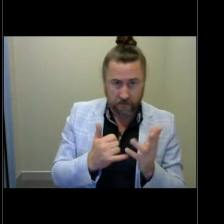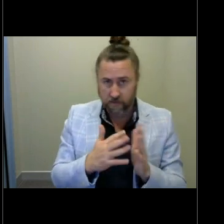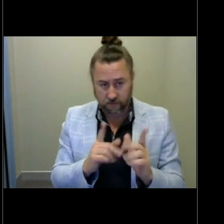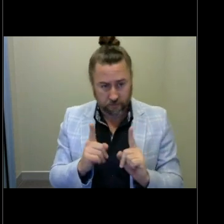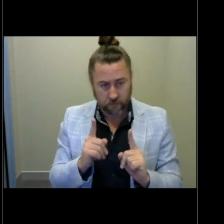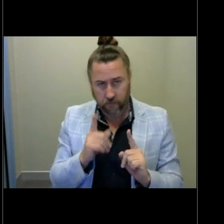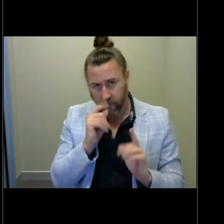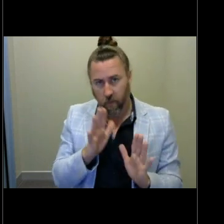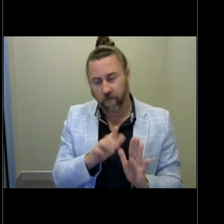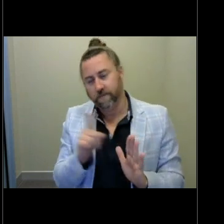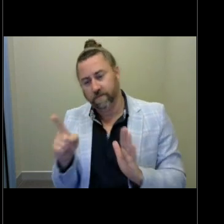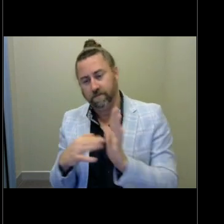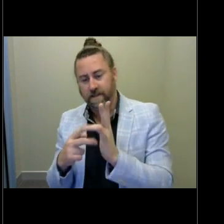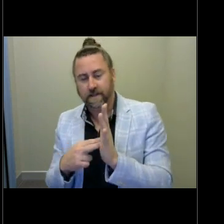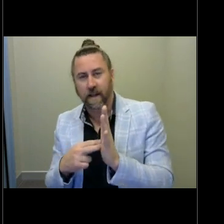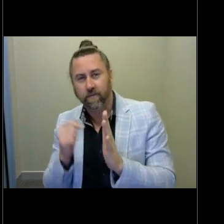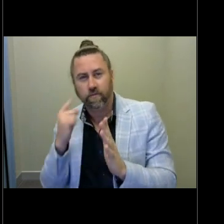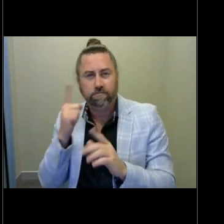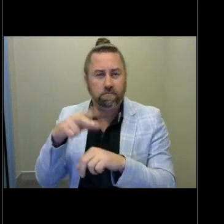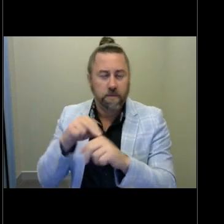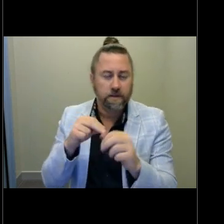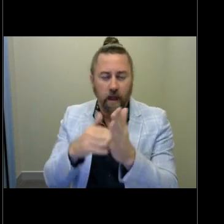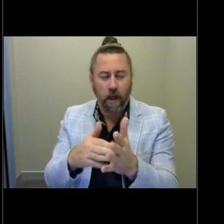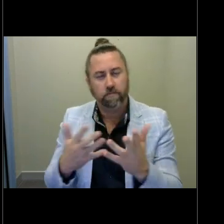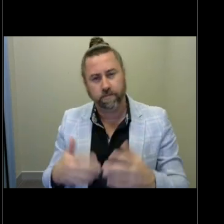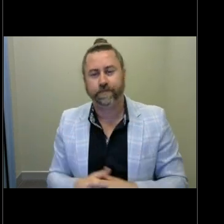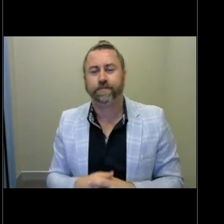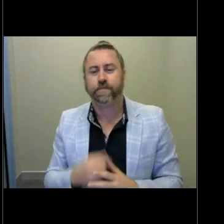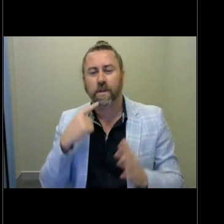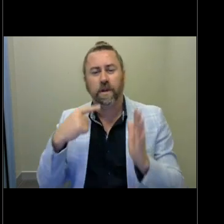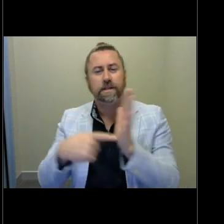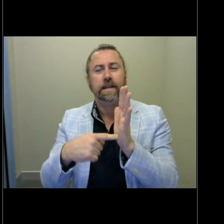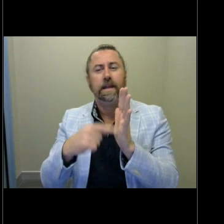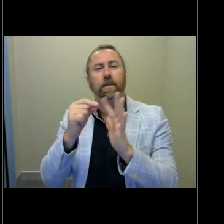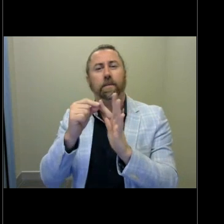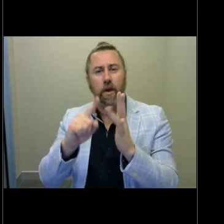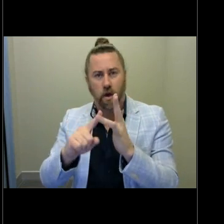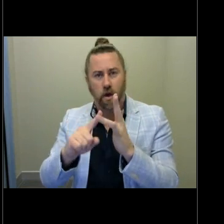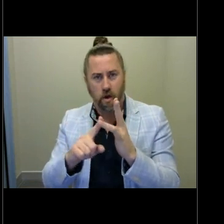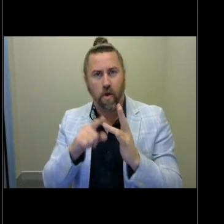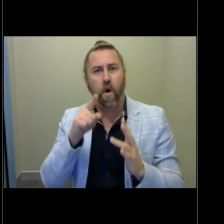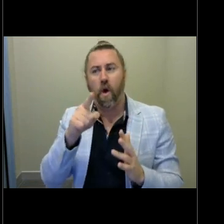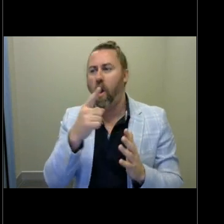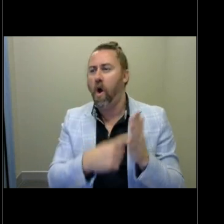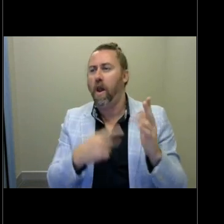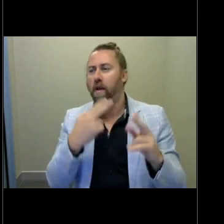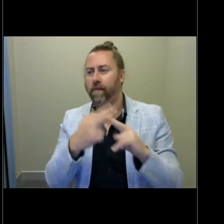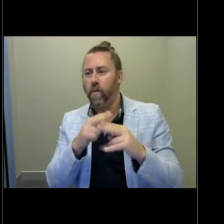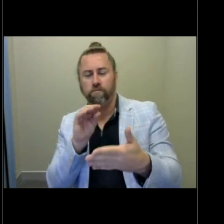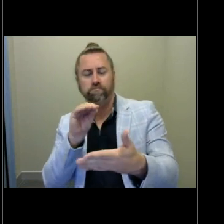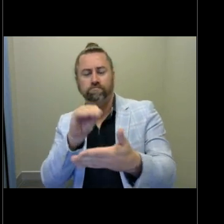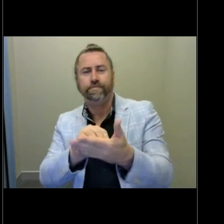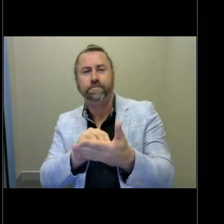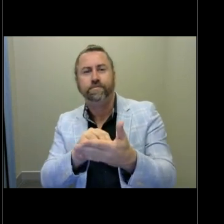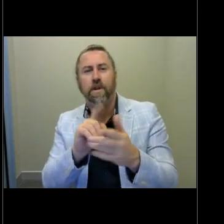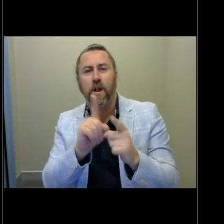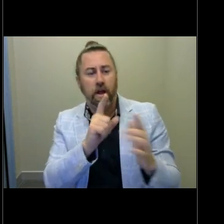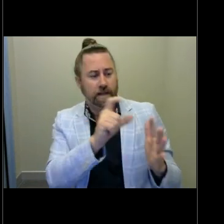So TPOs are typically in place until the next court date or until final decision on a DVO is reached.